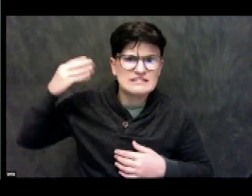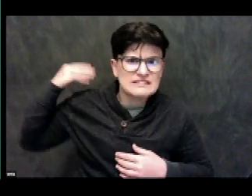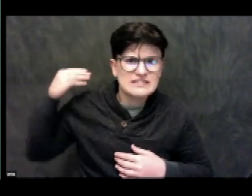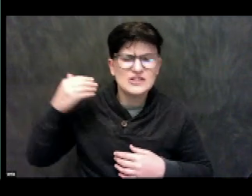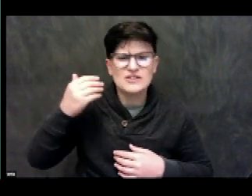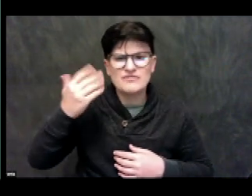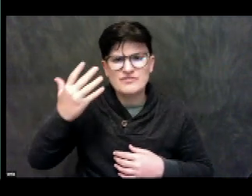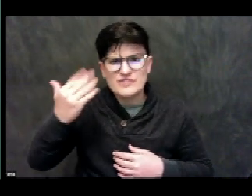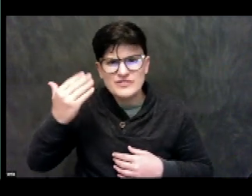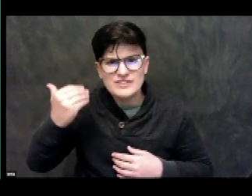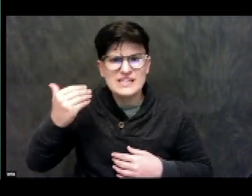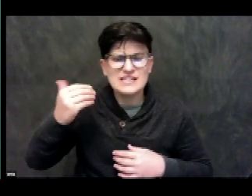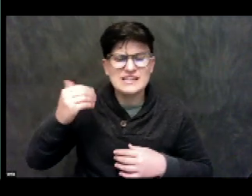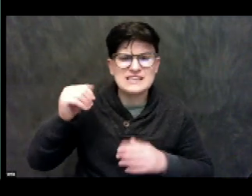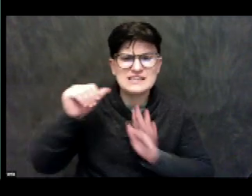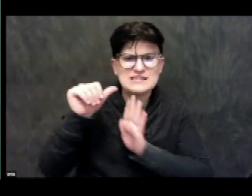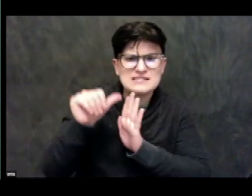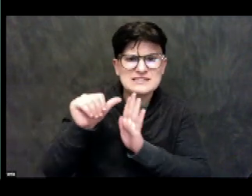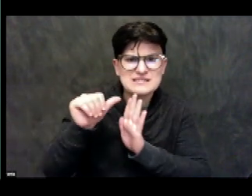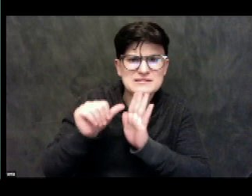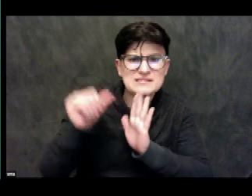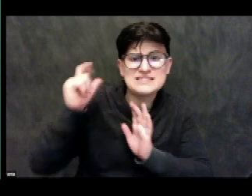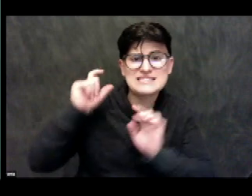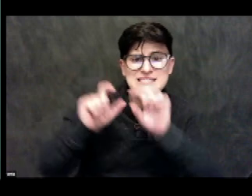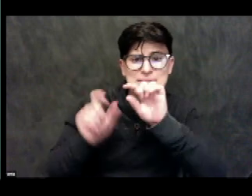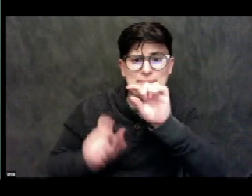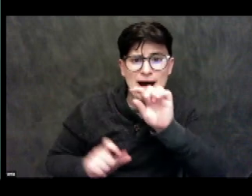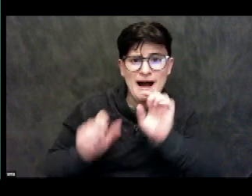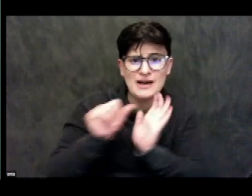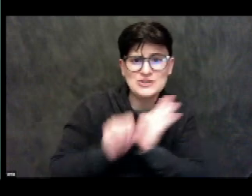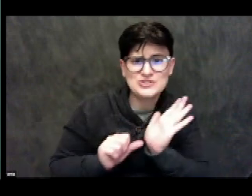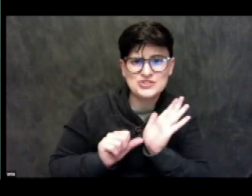And I did not last thing I wanted was a needle going into my back,